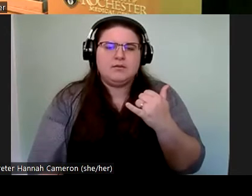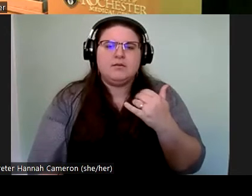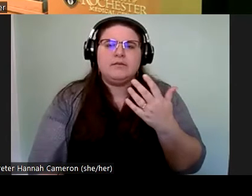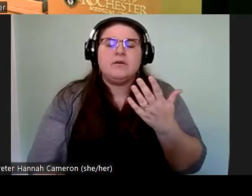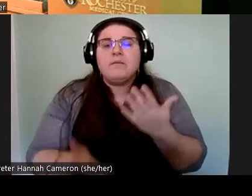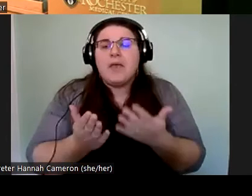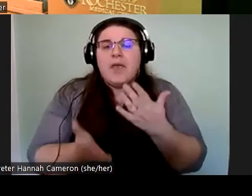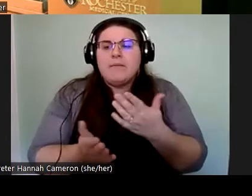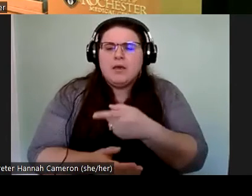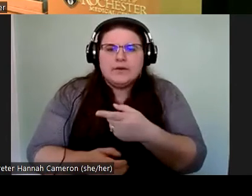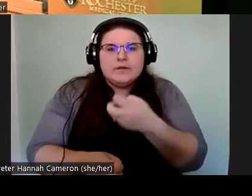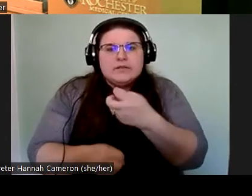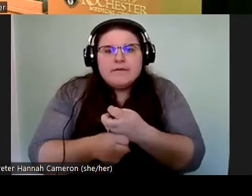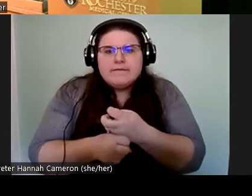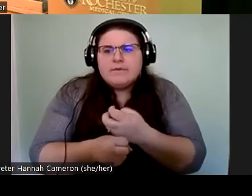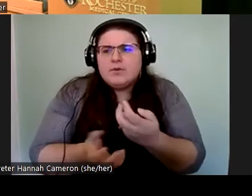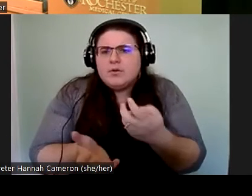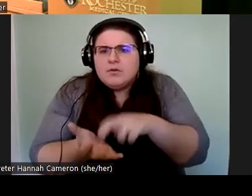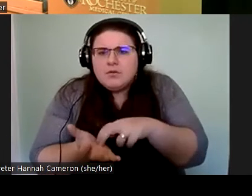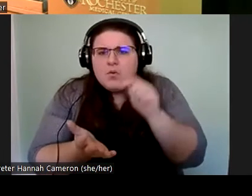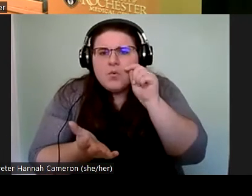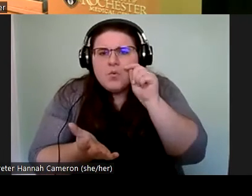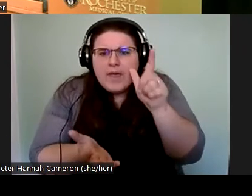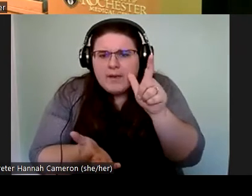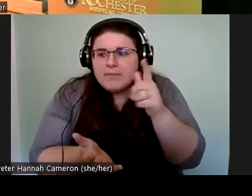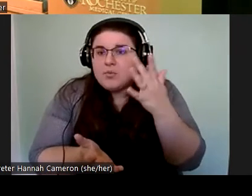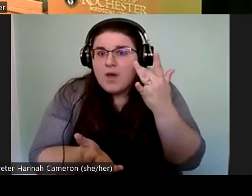of the medication if your parent knows when the appointment is they can make sure that you get